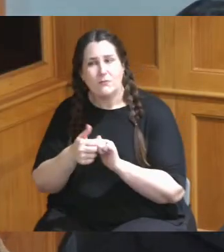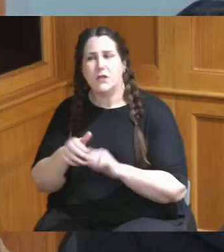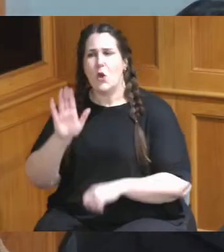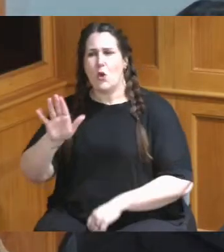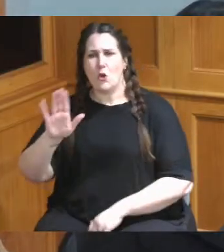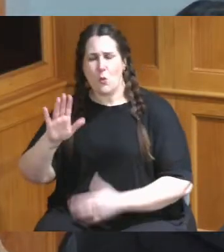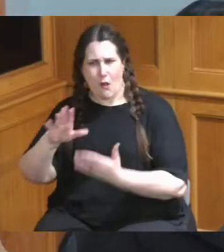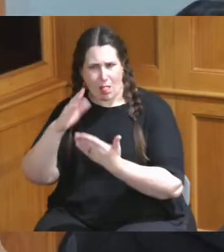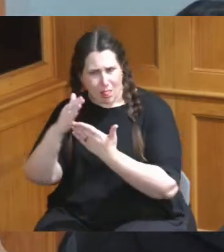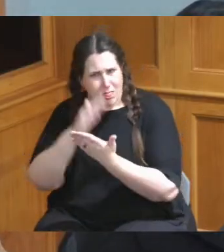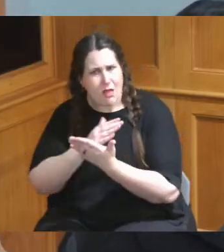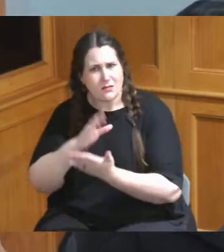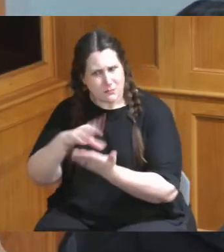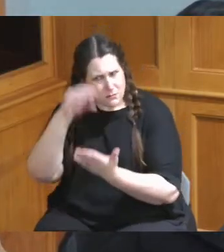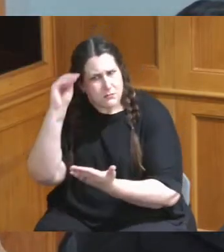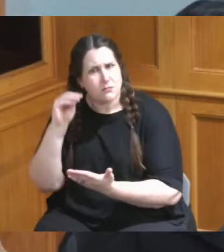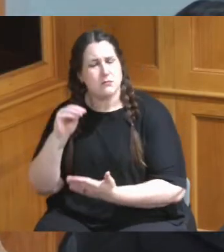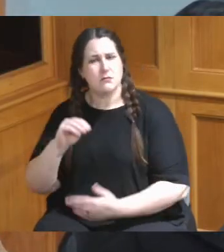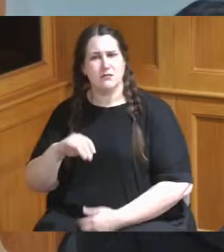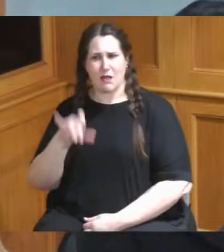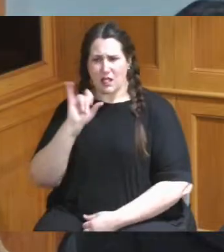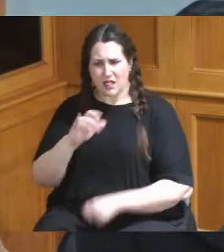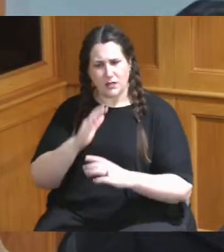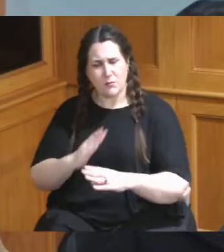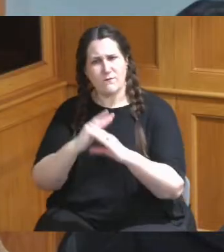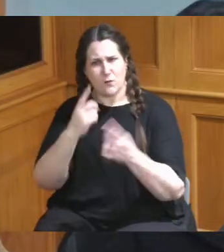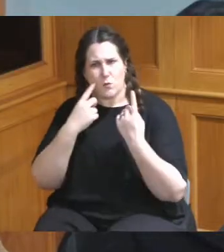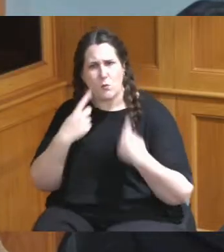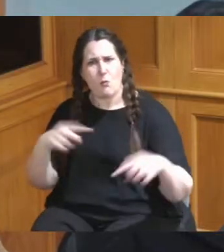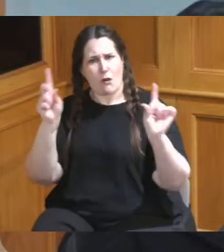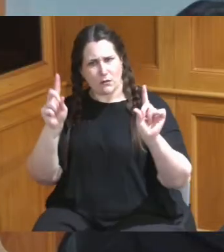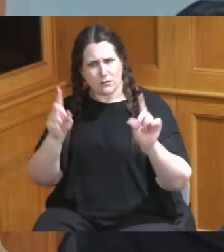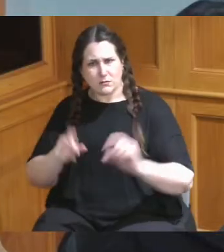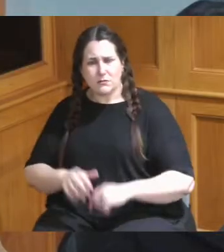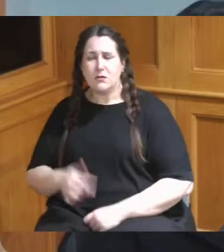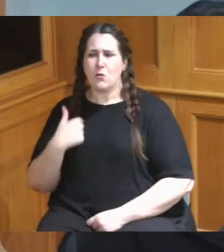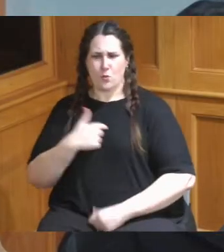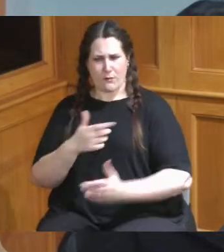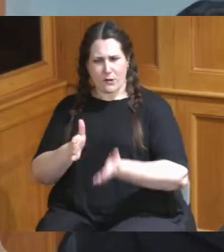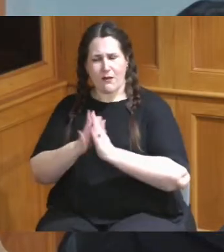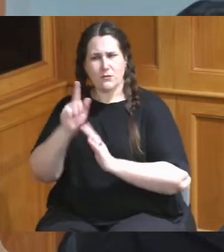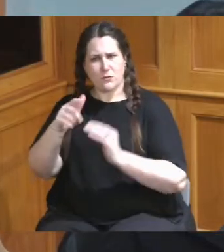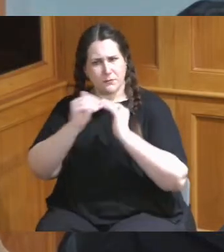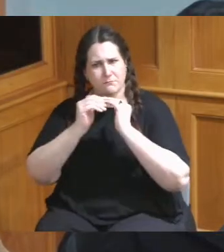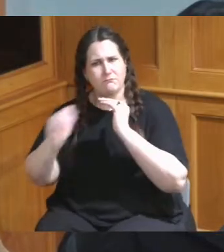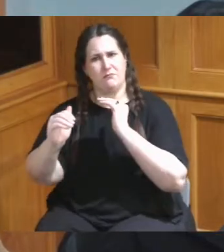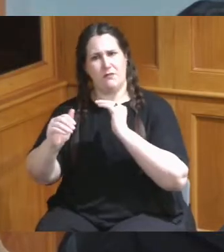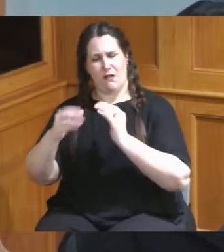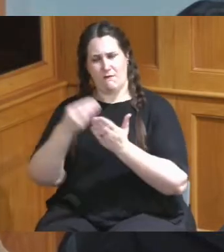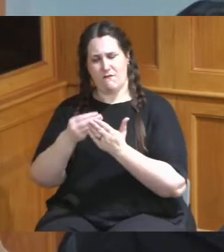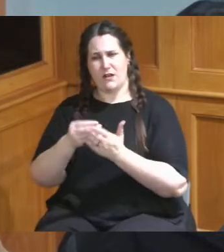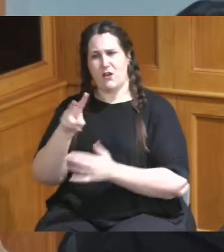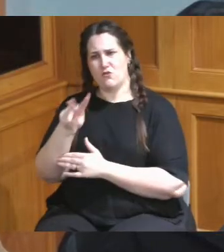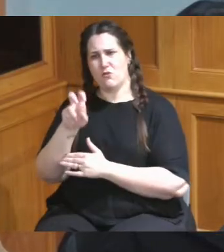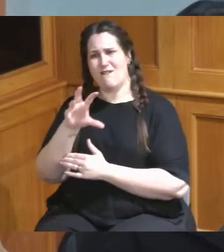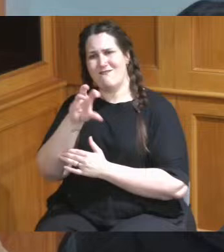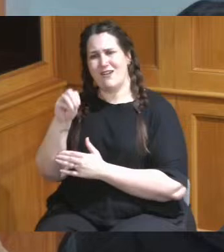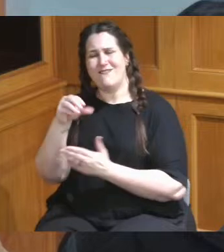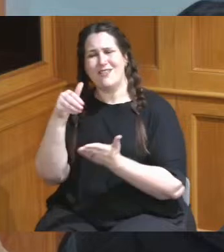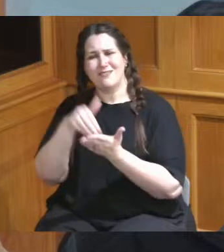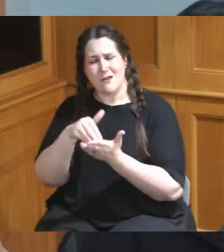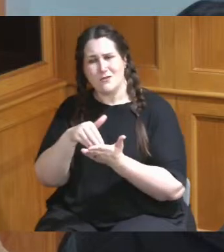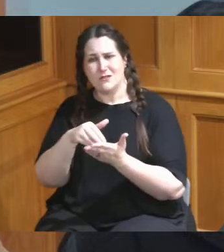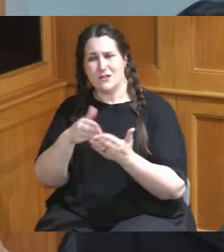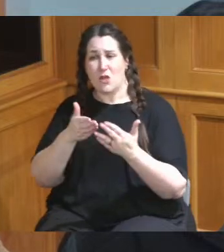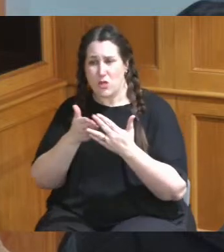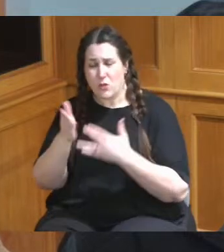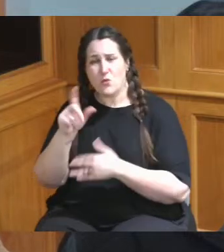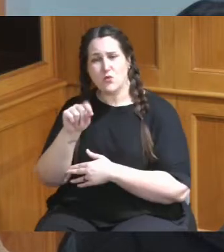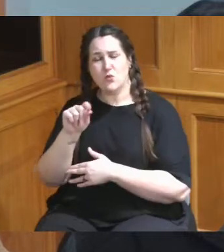Melanie." That's prevention working. We are asking you to maintain funding at $250,000 through 2027